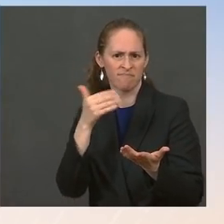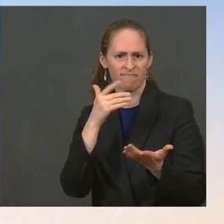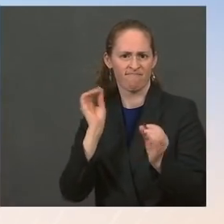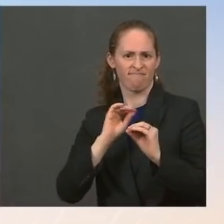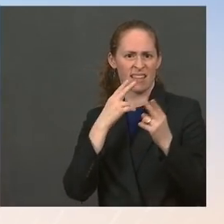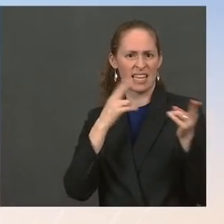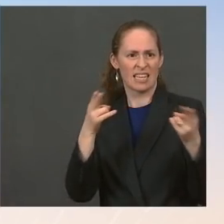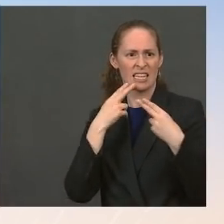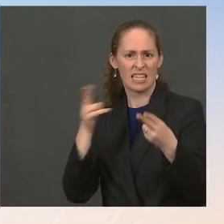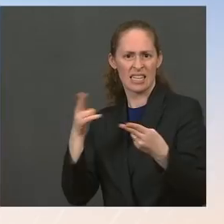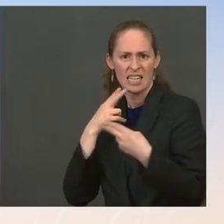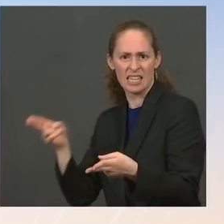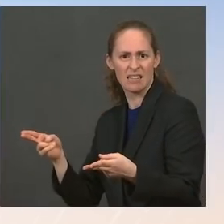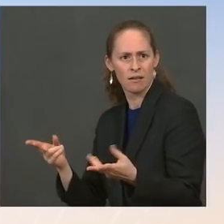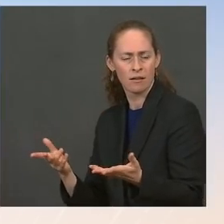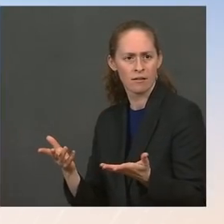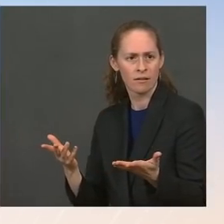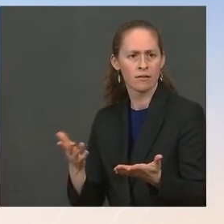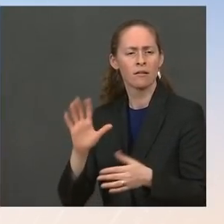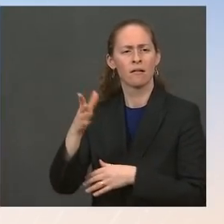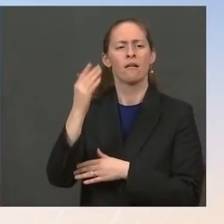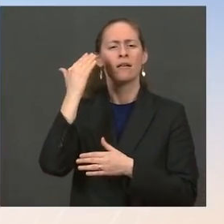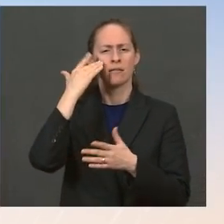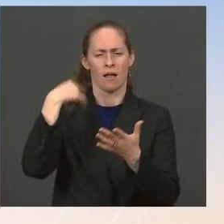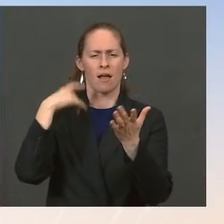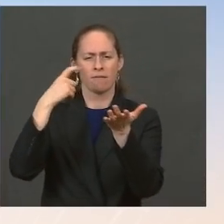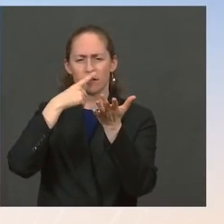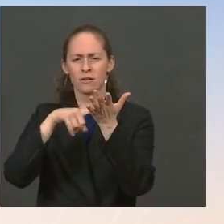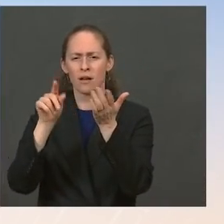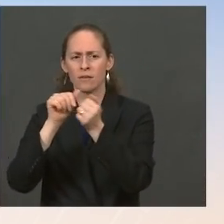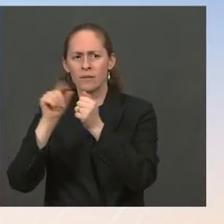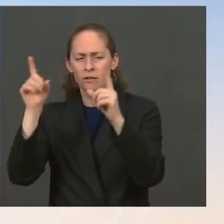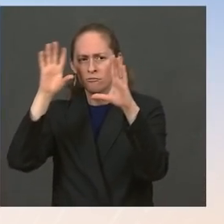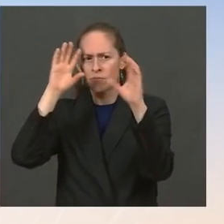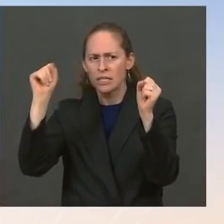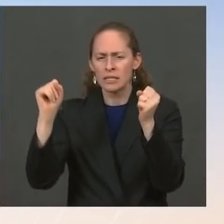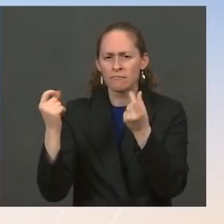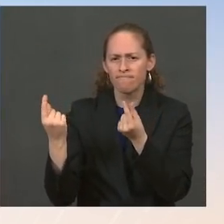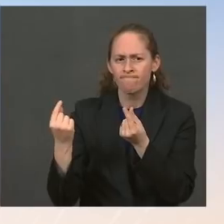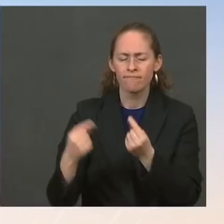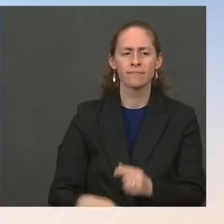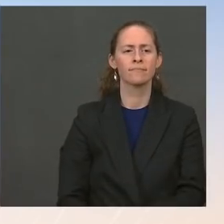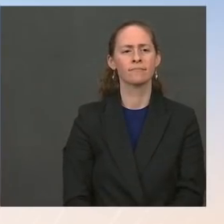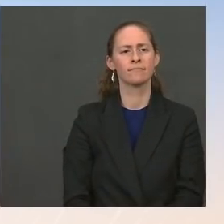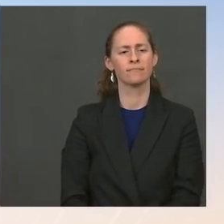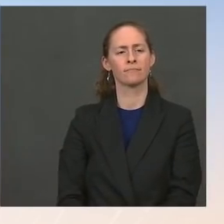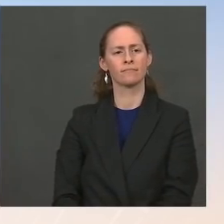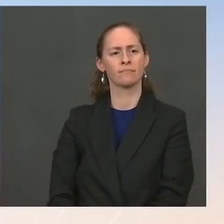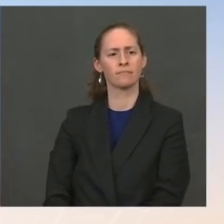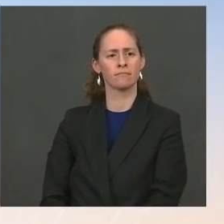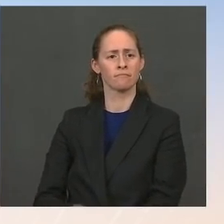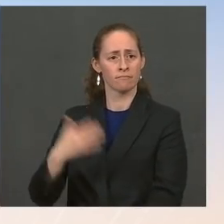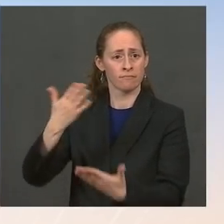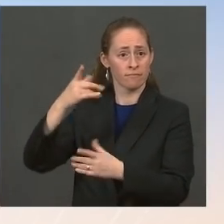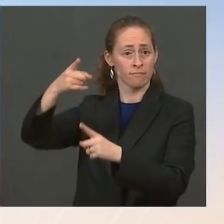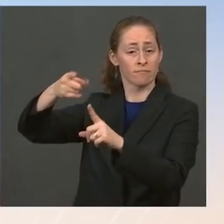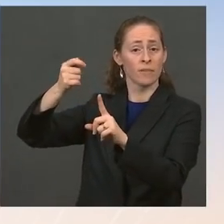So, let me talk to the President and talk to our team, and we will get you a statement as soon as we can. The Press: Does the President think the judge in the Rittenhouse trial saying that the victims in Kenosha